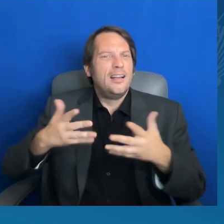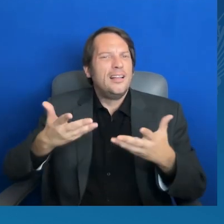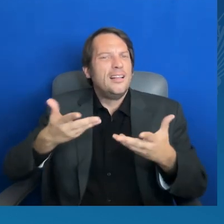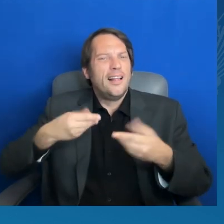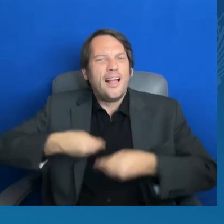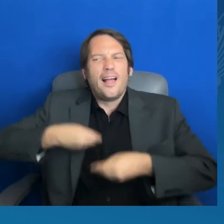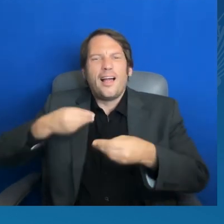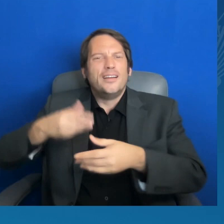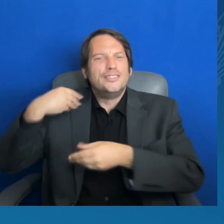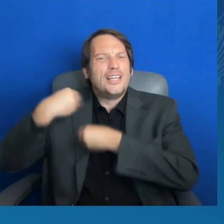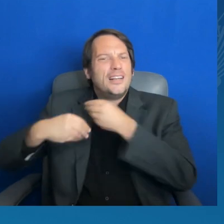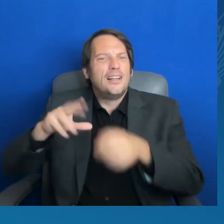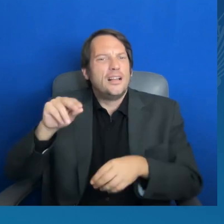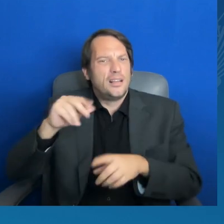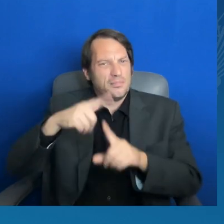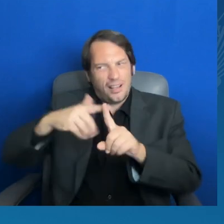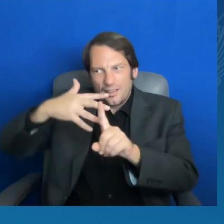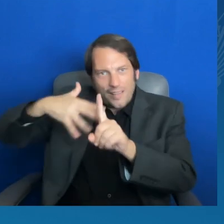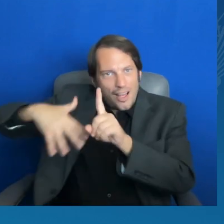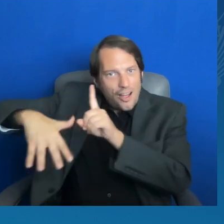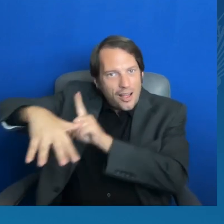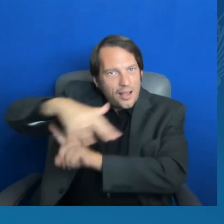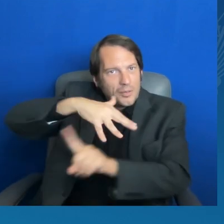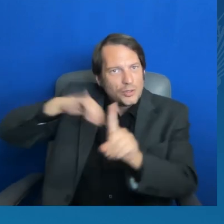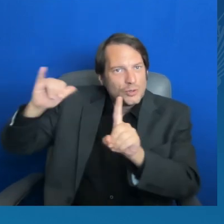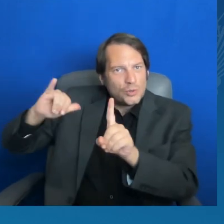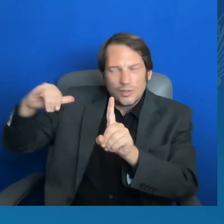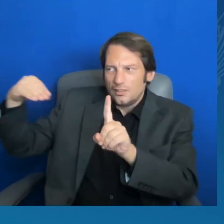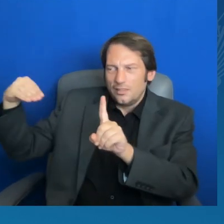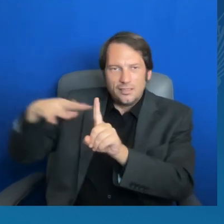So, when President Biden and I, when -- when we did do the legislation,